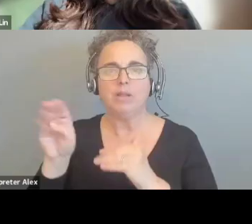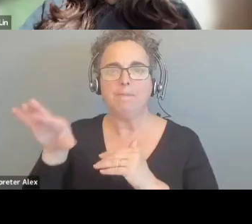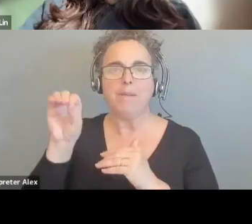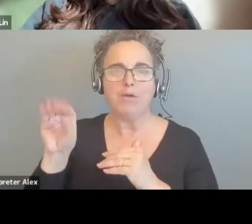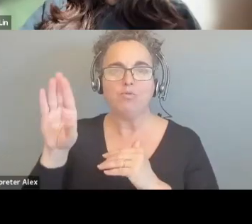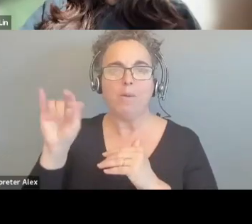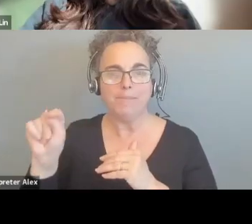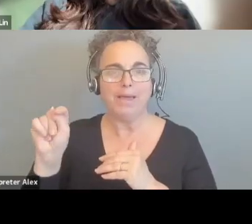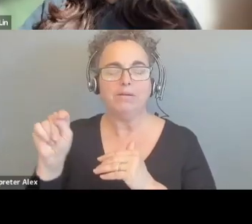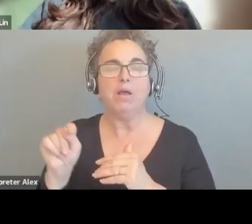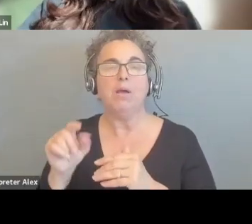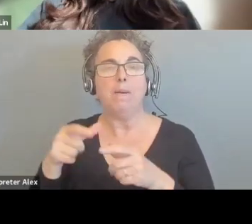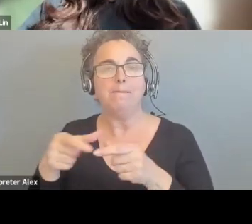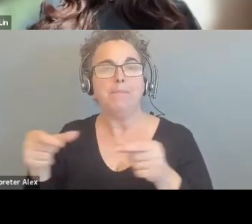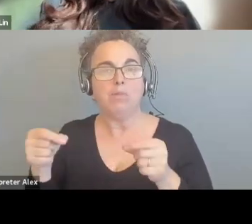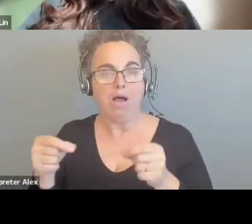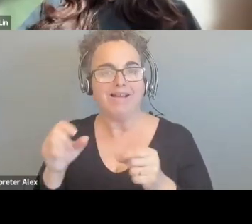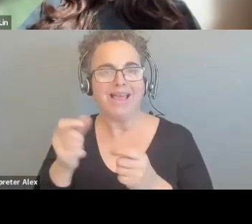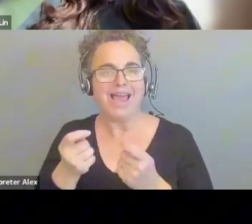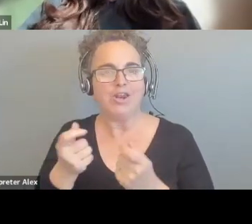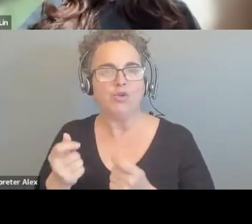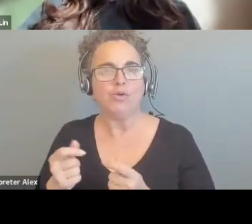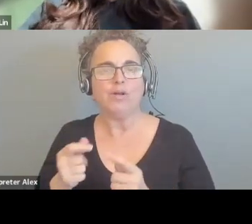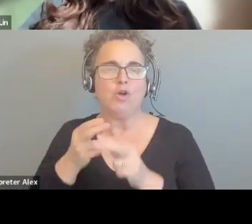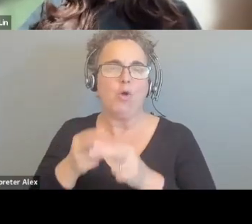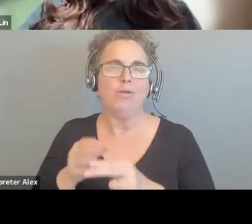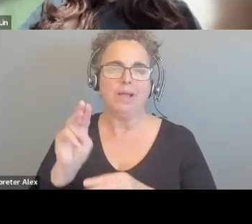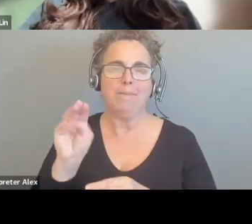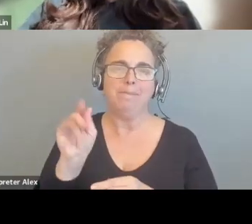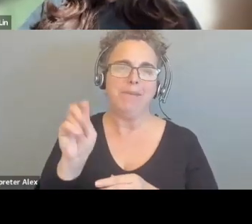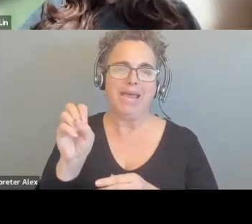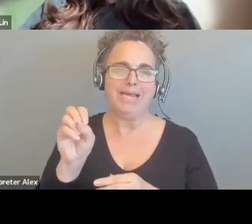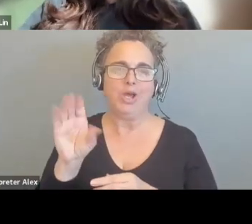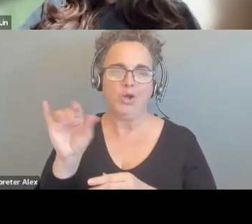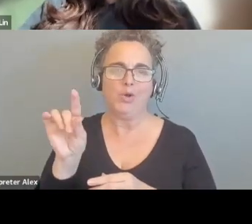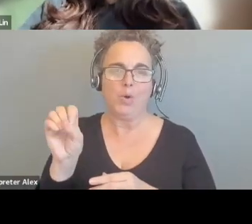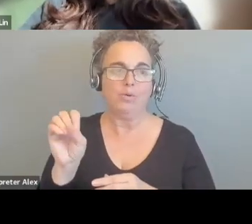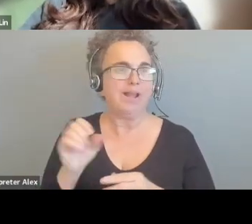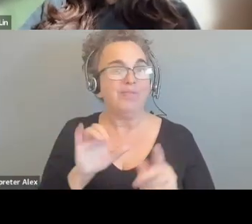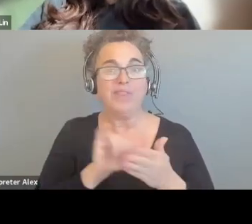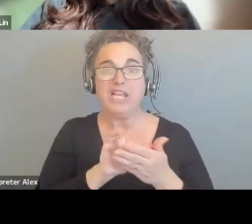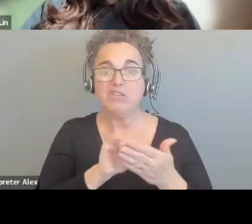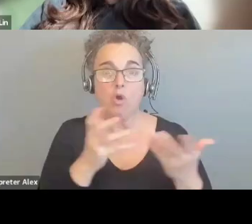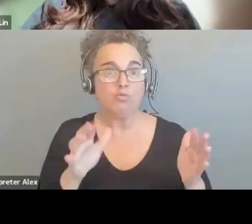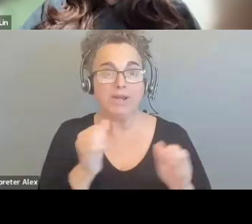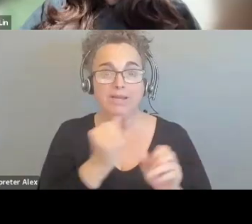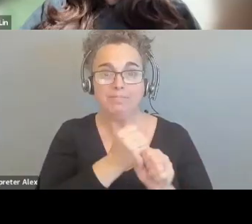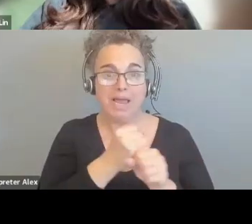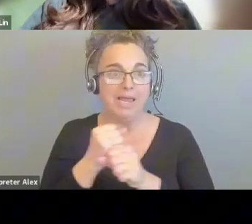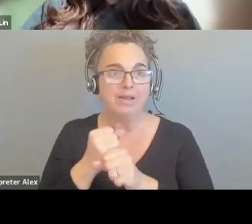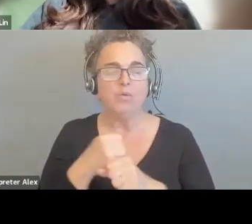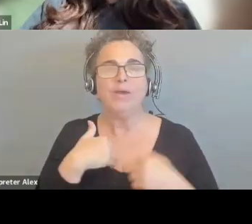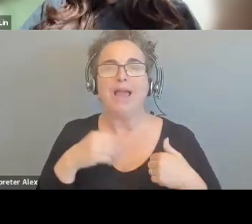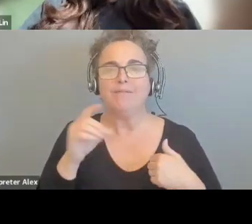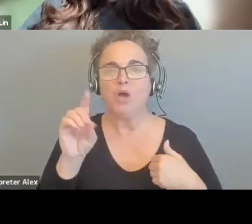also known as make code. And these are just some of our pre-made sets. We have doorbell along with our shake